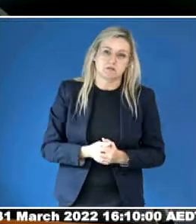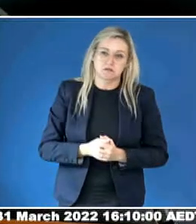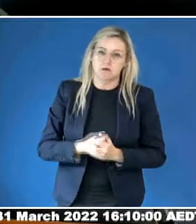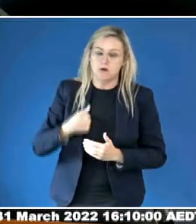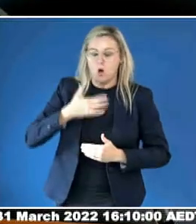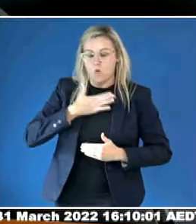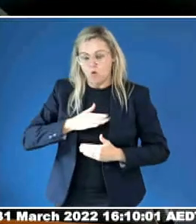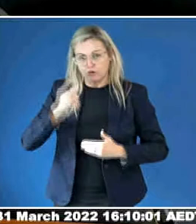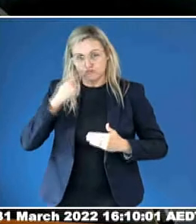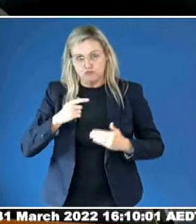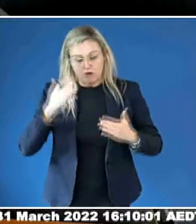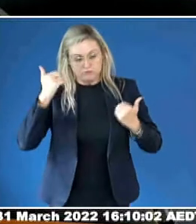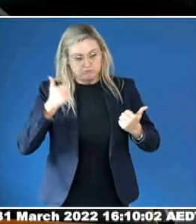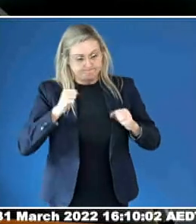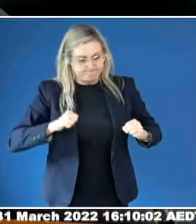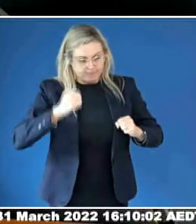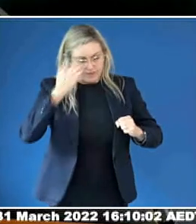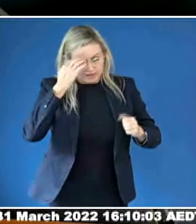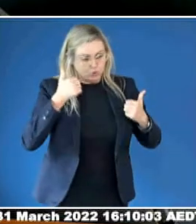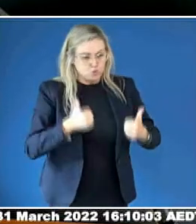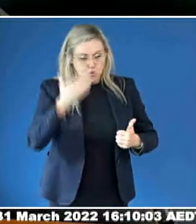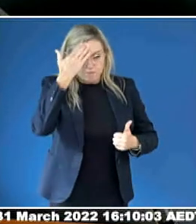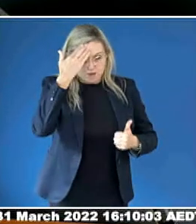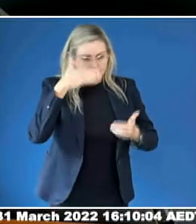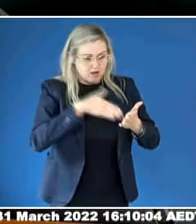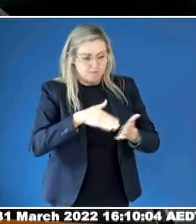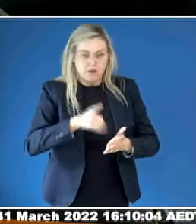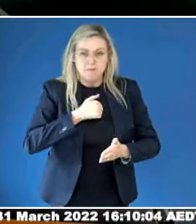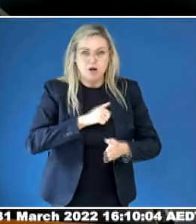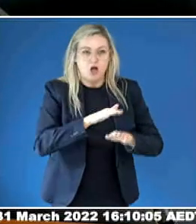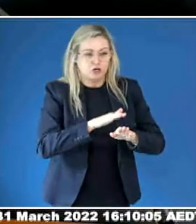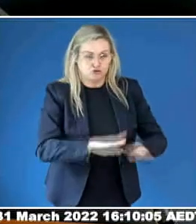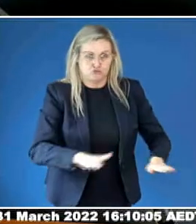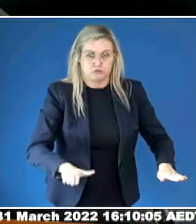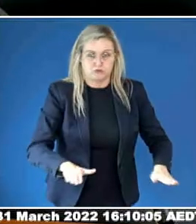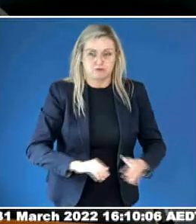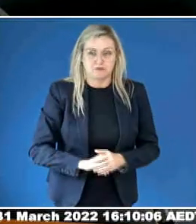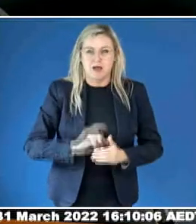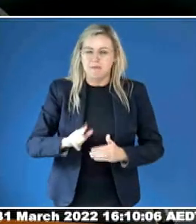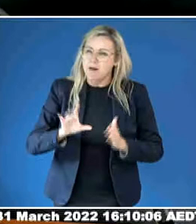They are awesome but sometimes trigger my trauma responses, leading me to react in ways